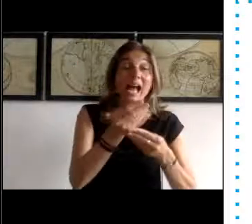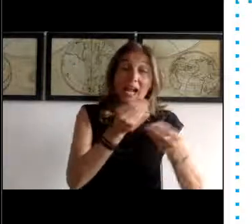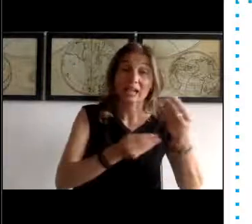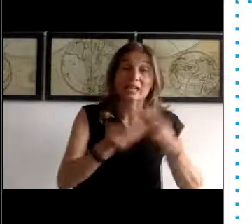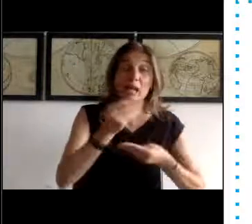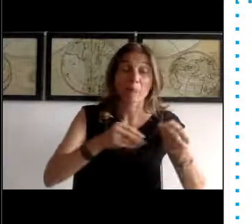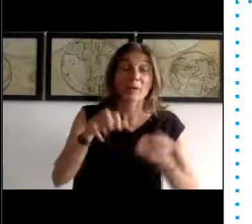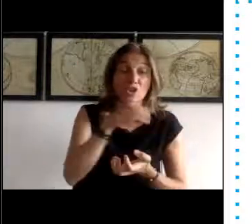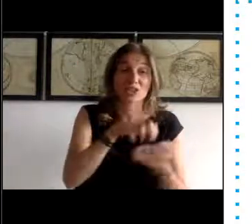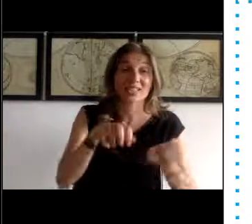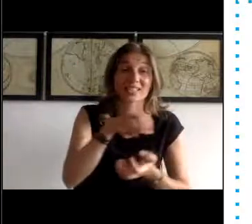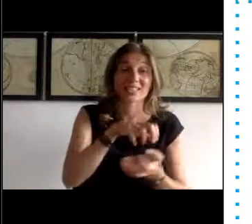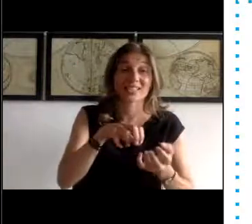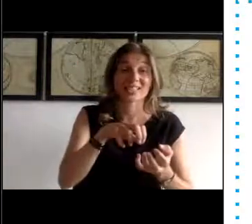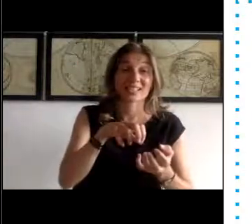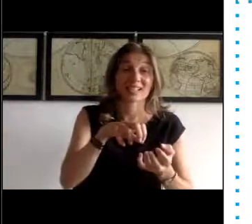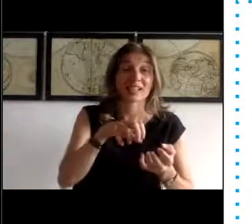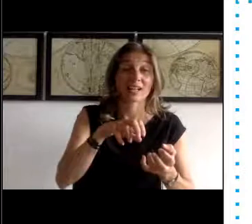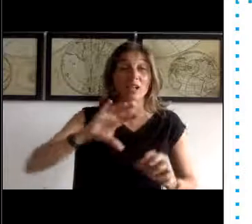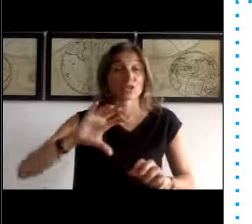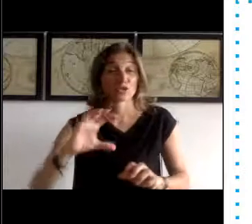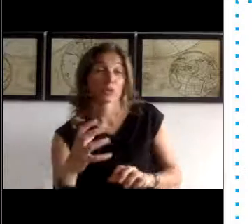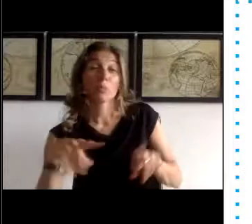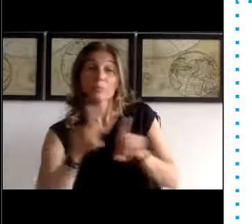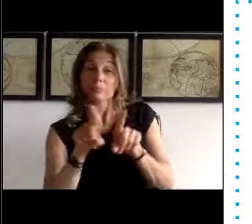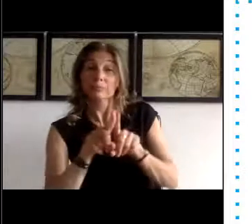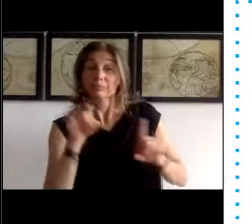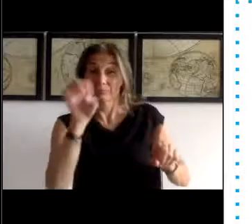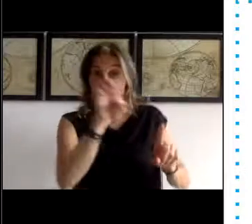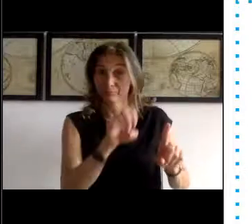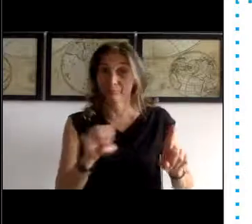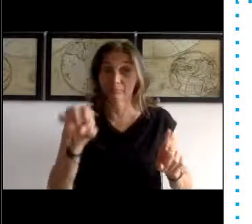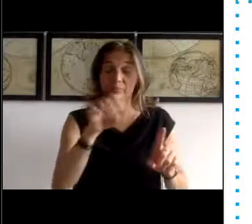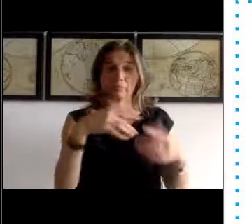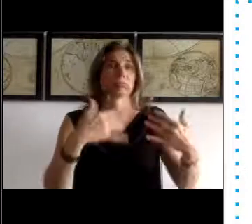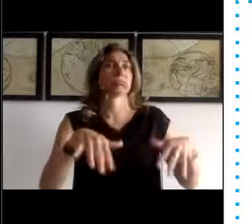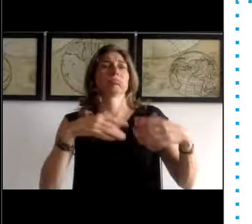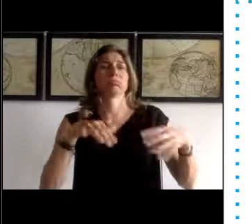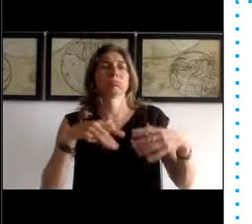the so-called small scale partnerships for having small cooperation